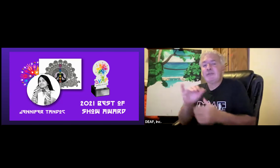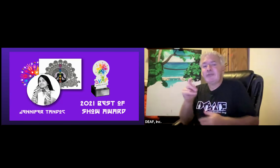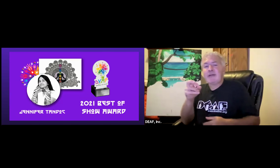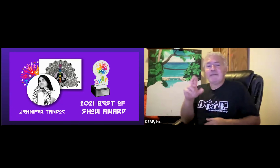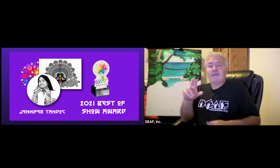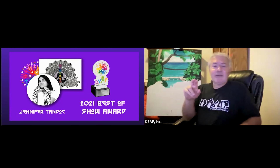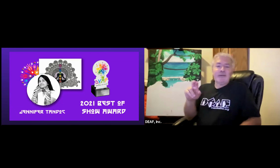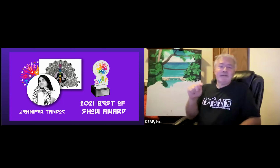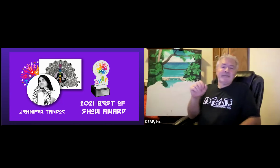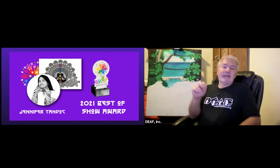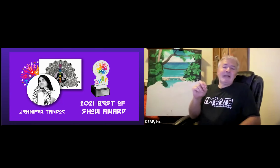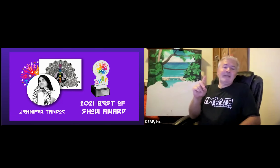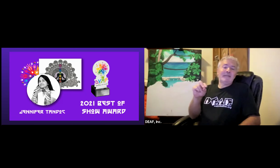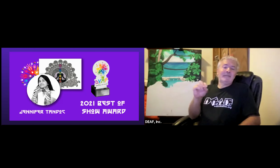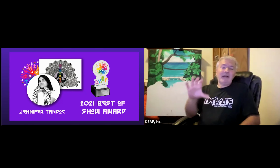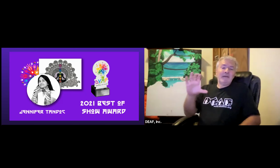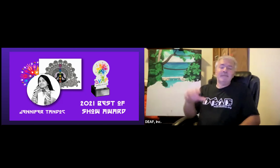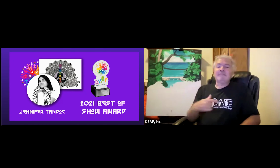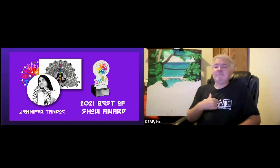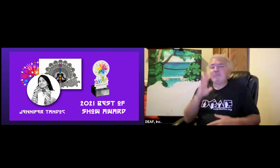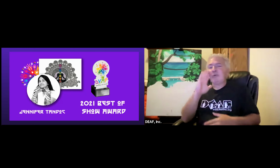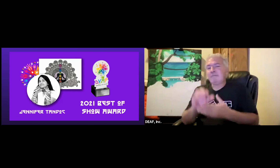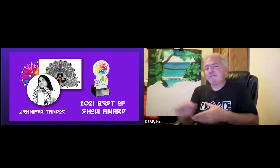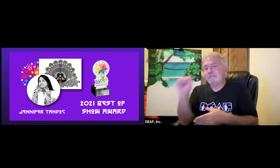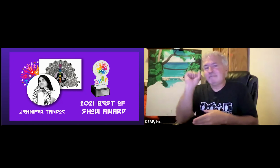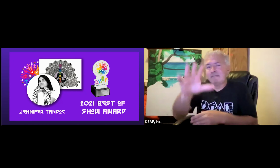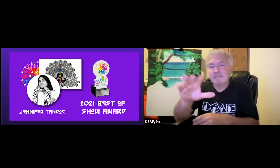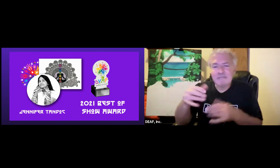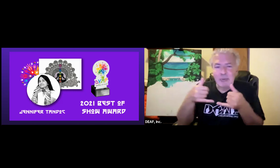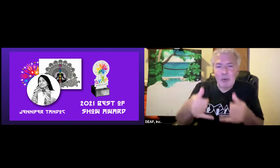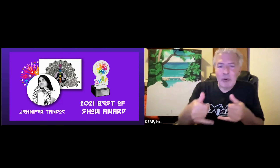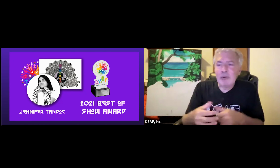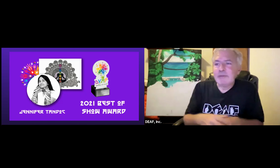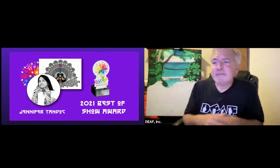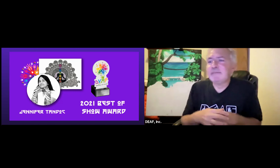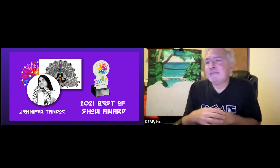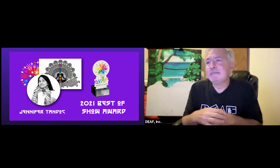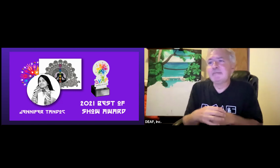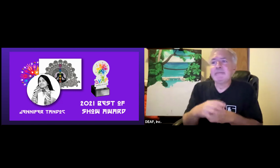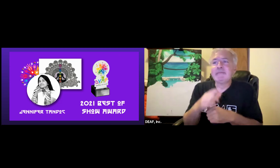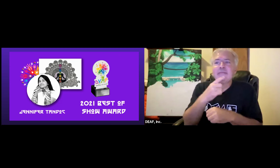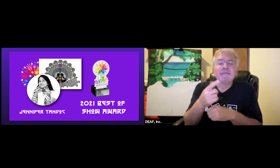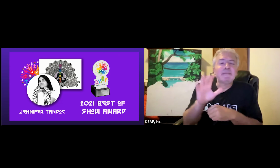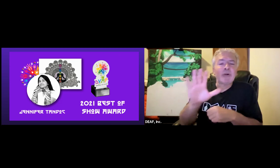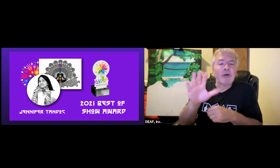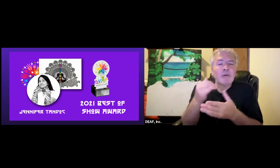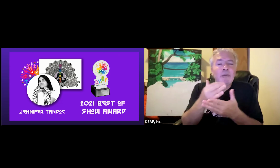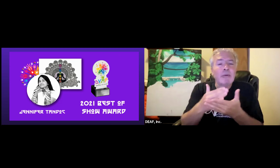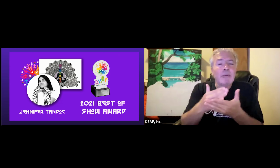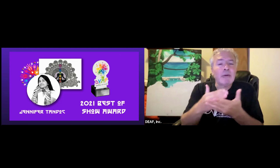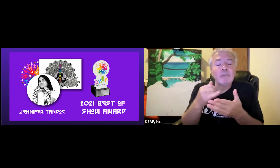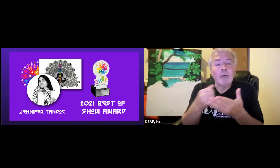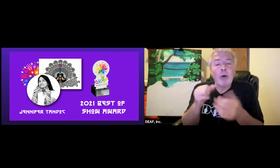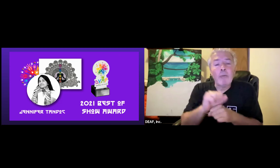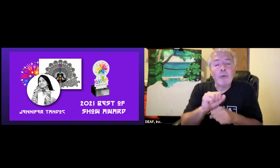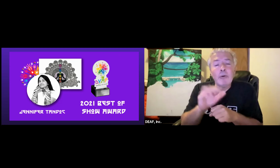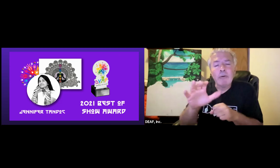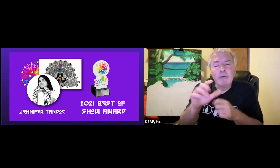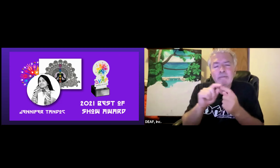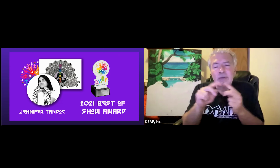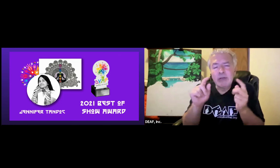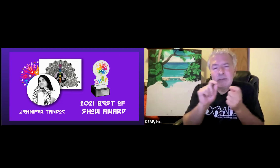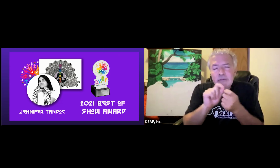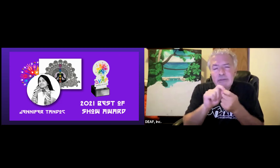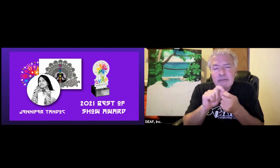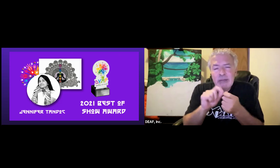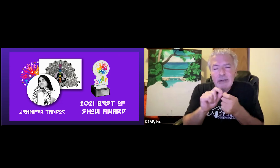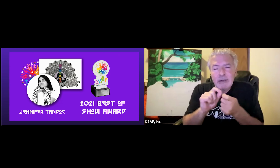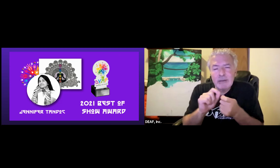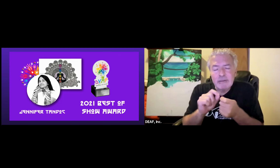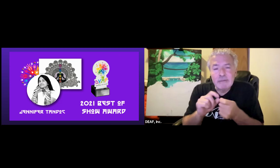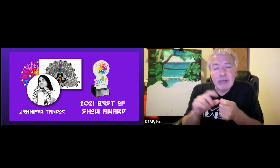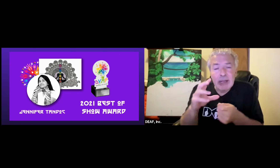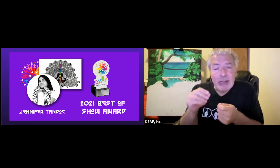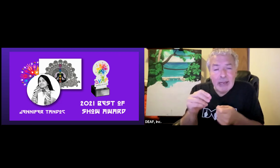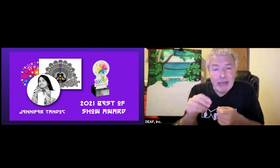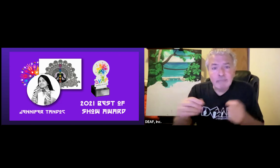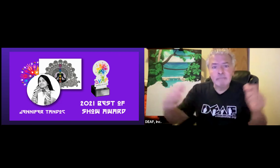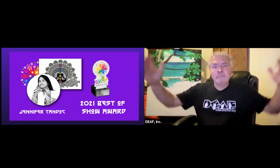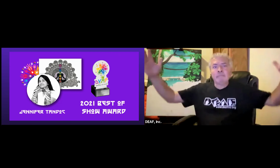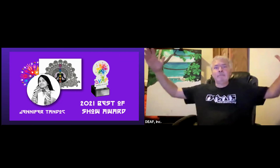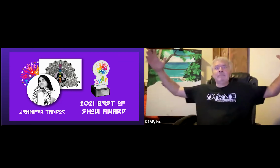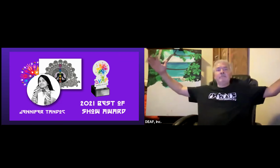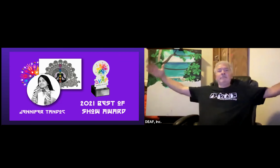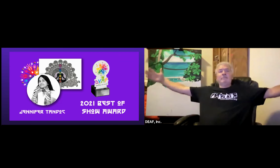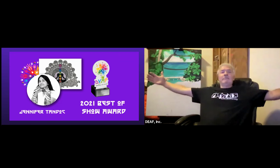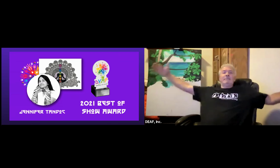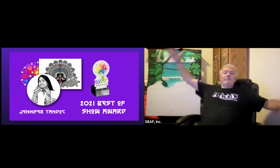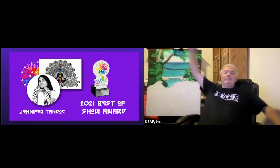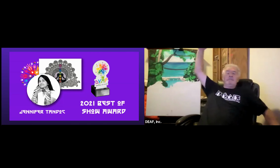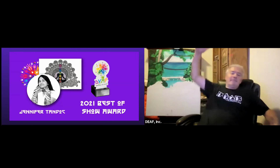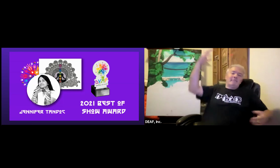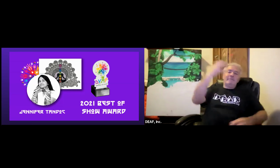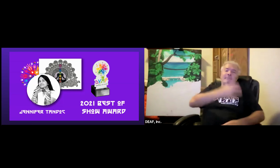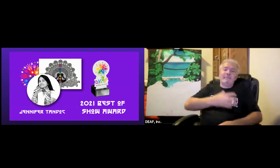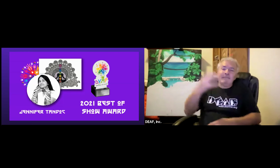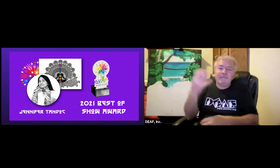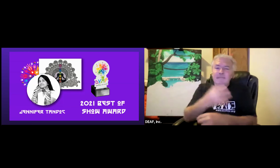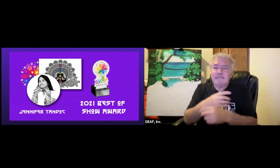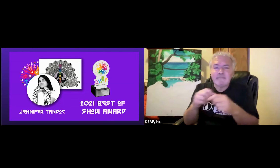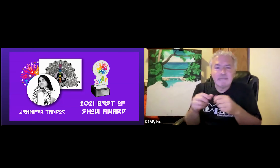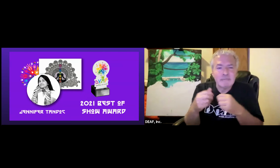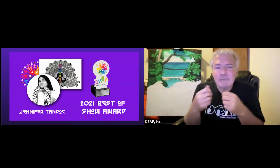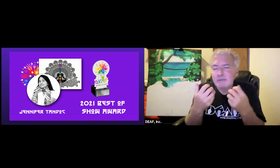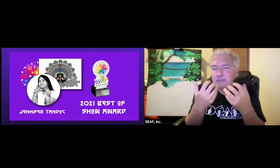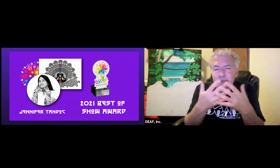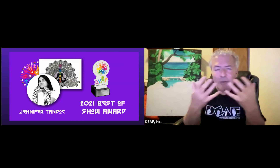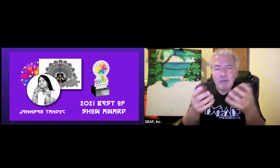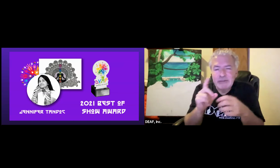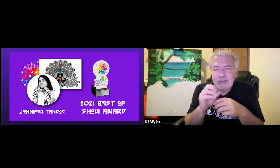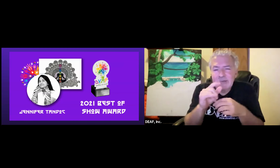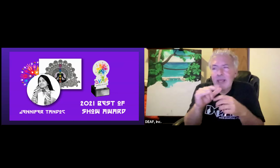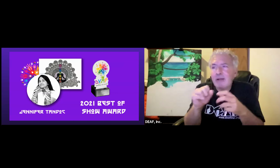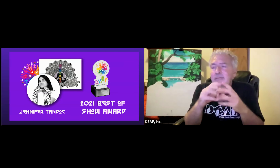Congratulations for best of show! I'll be mailing the award out to you. Her artwork is extremely detailed, and very large pieces of art. Very beautiful.